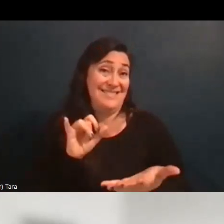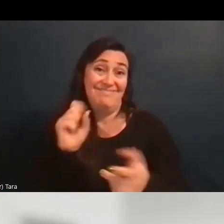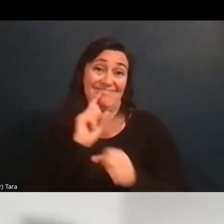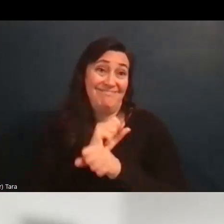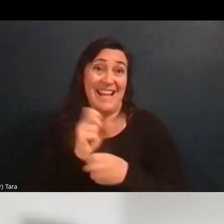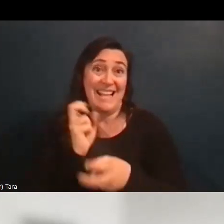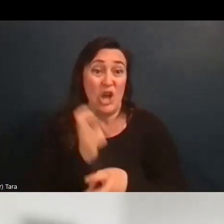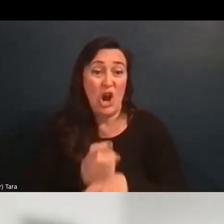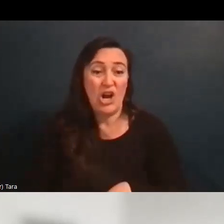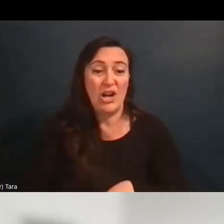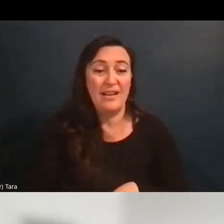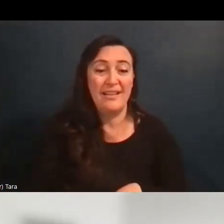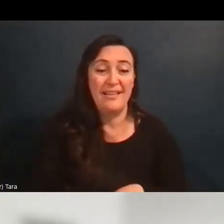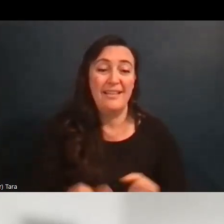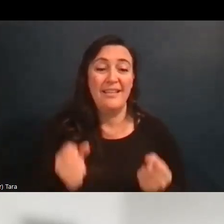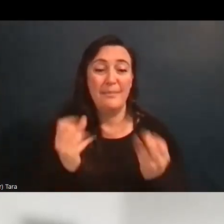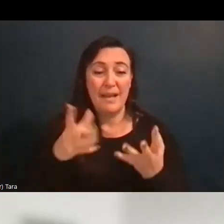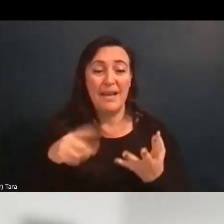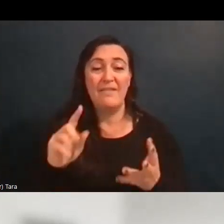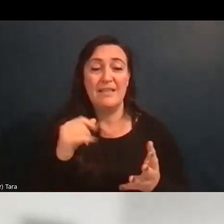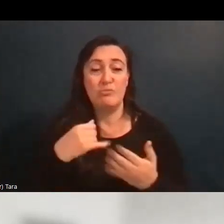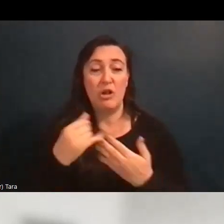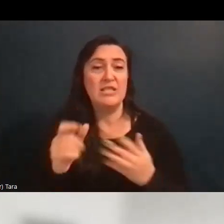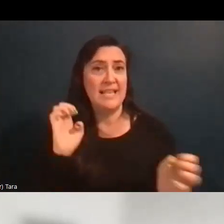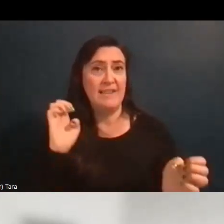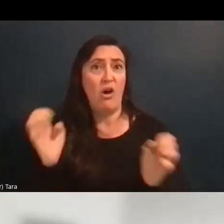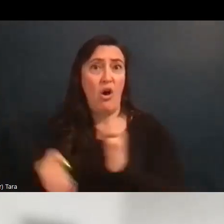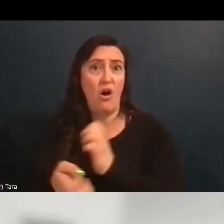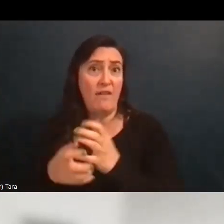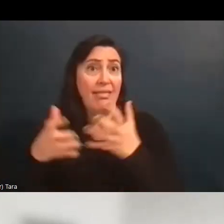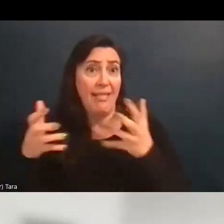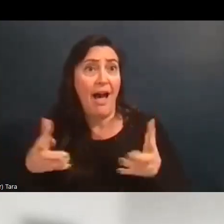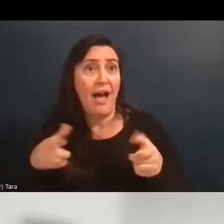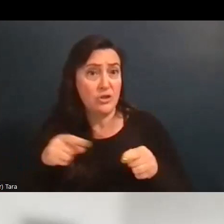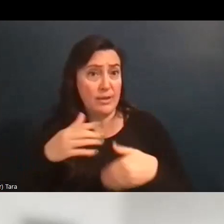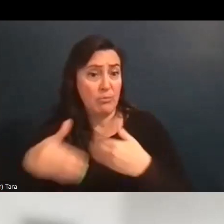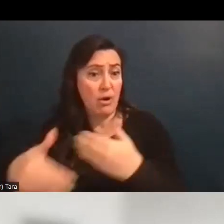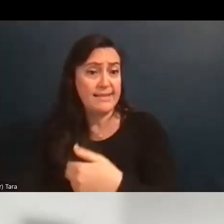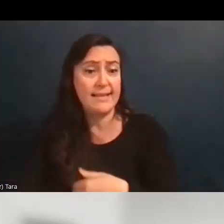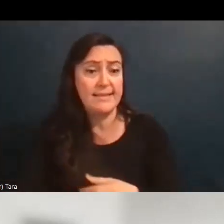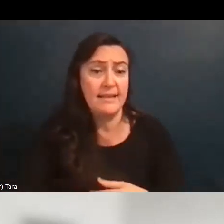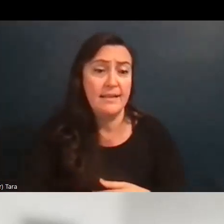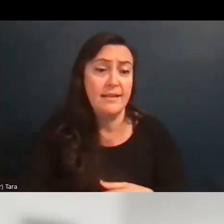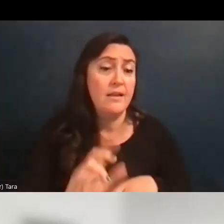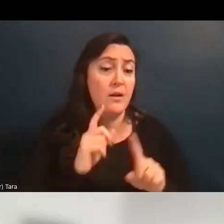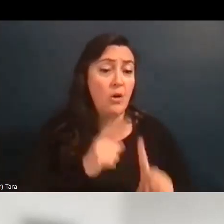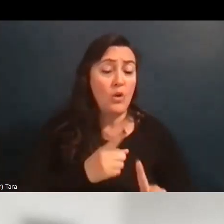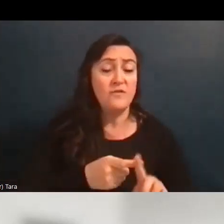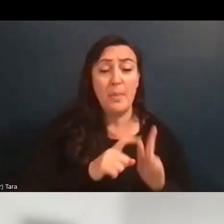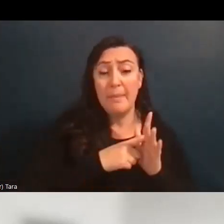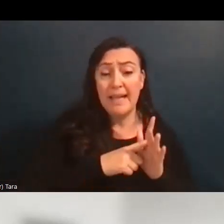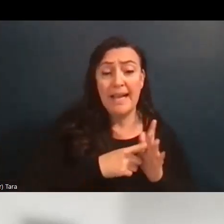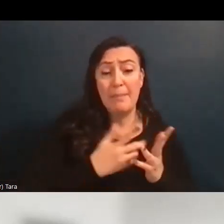projects evolve a lot as they move along. The goals that were set at the beginning may not make sense anymore by the end of the project.